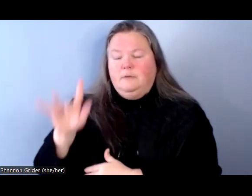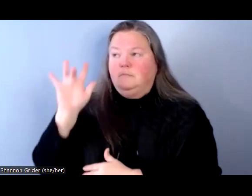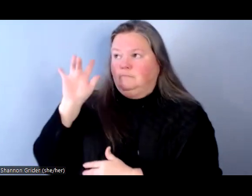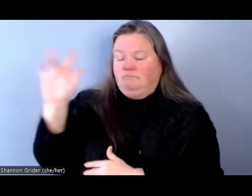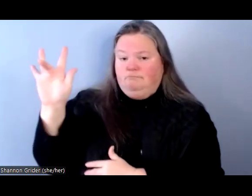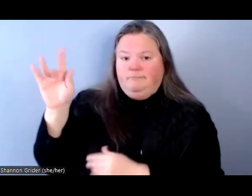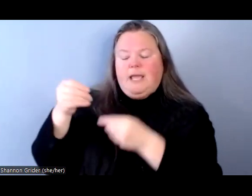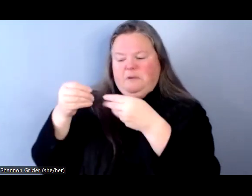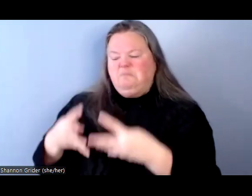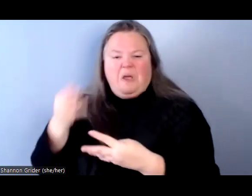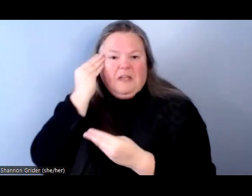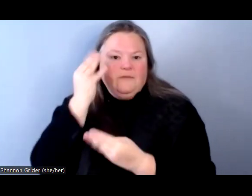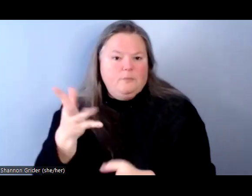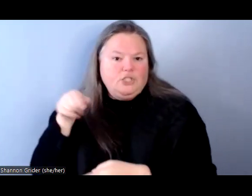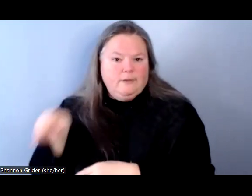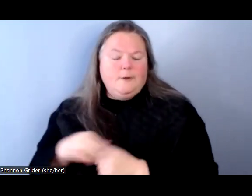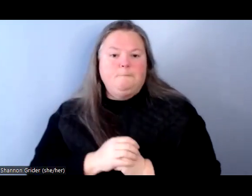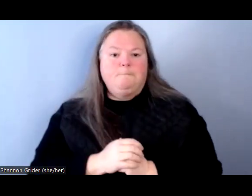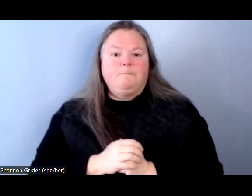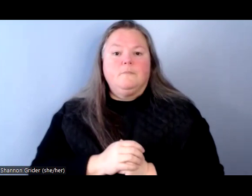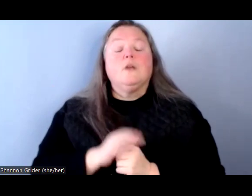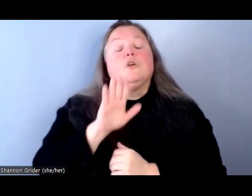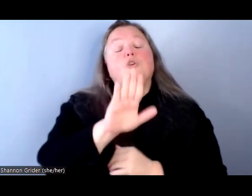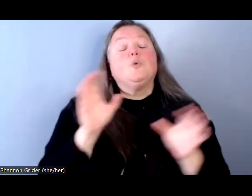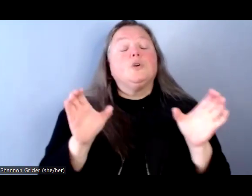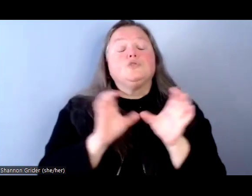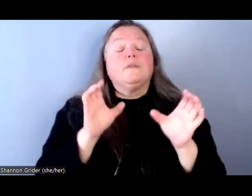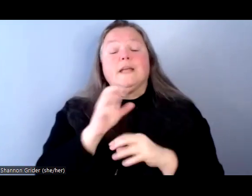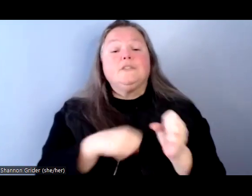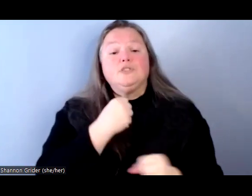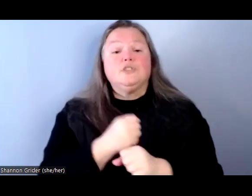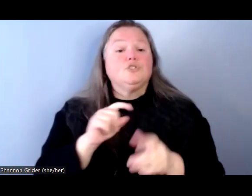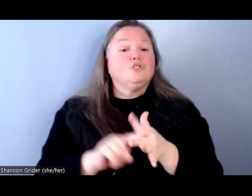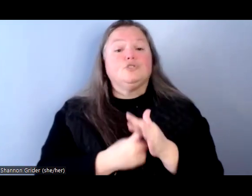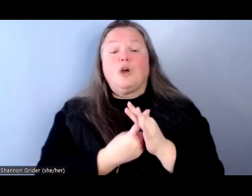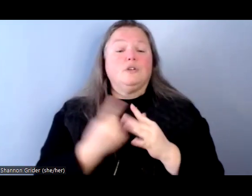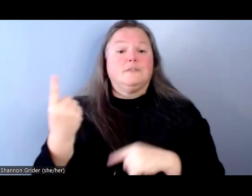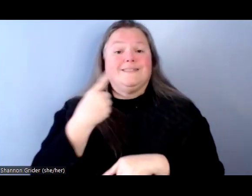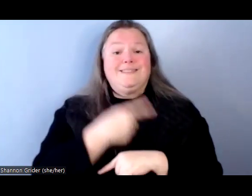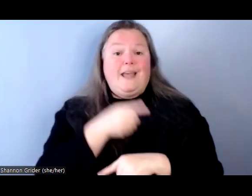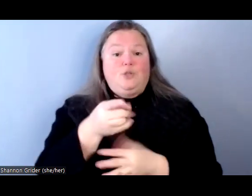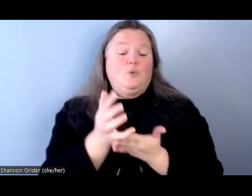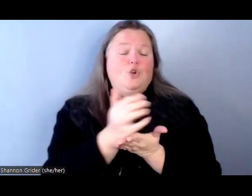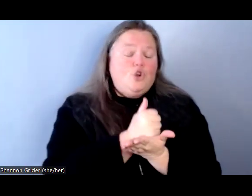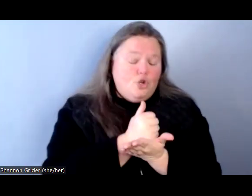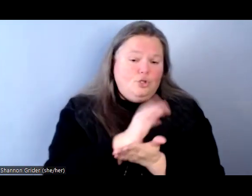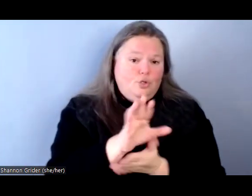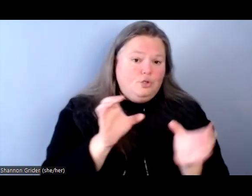of your TRIS account. Your certification year starts on the day you earned your